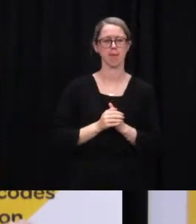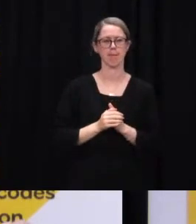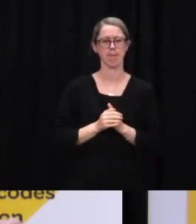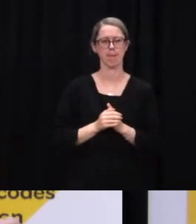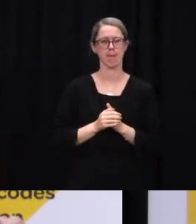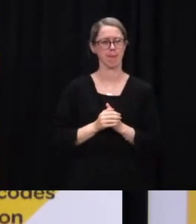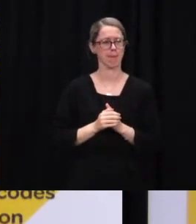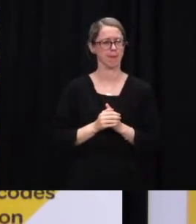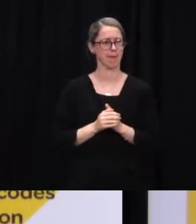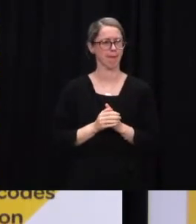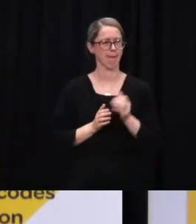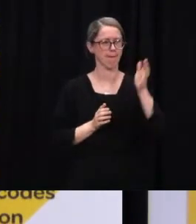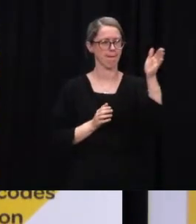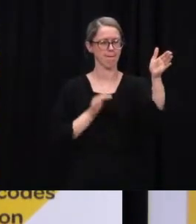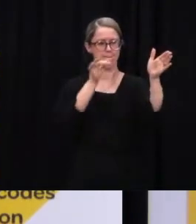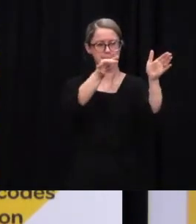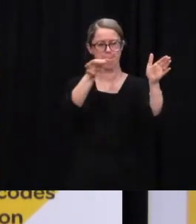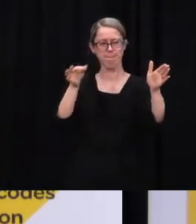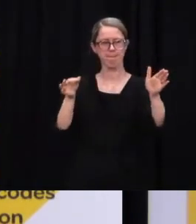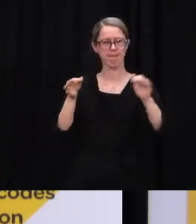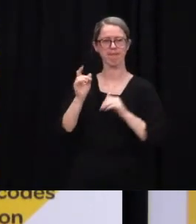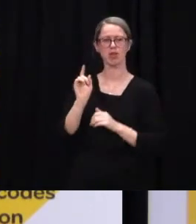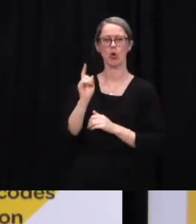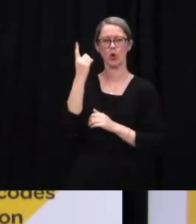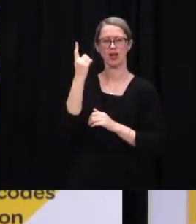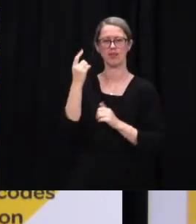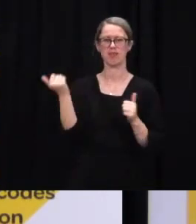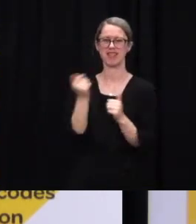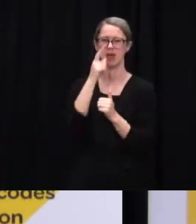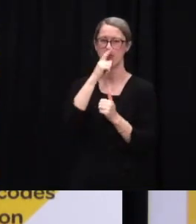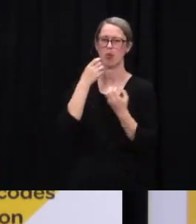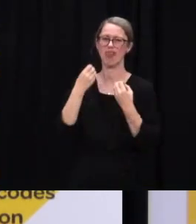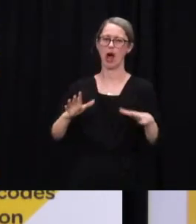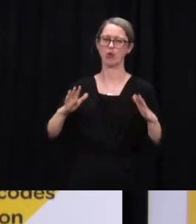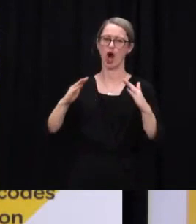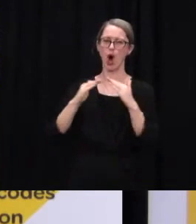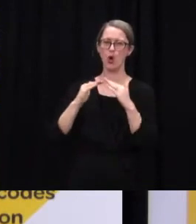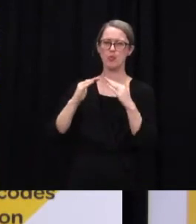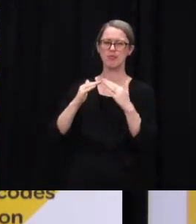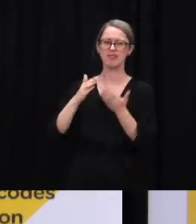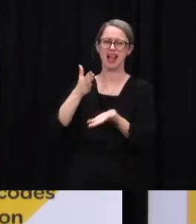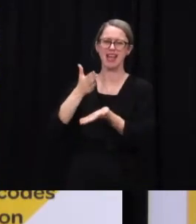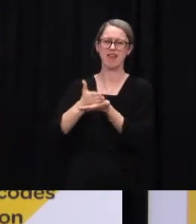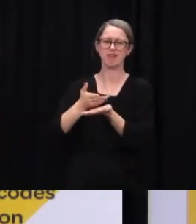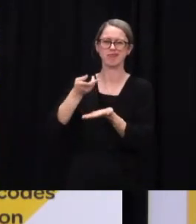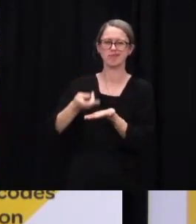we take them very seriously.